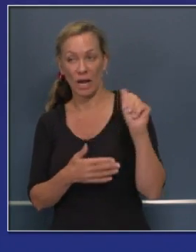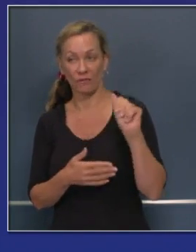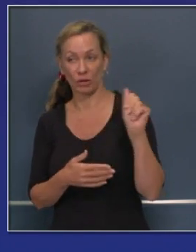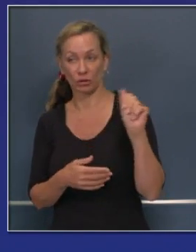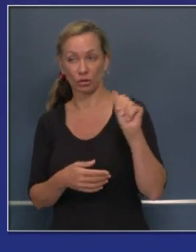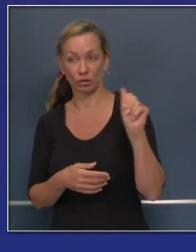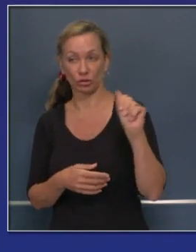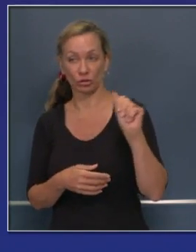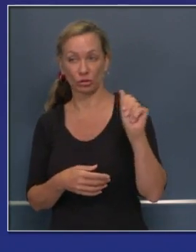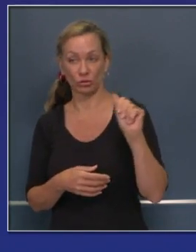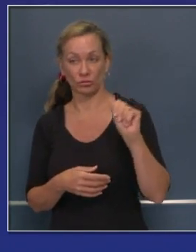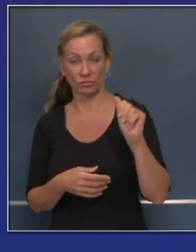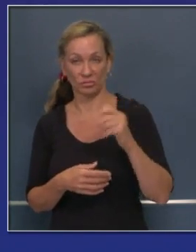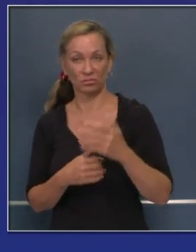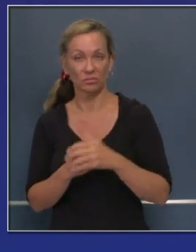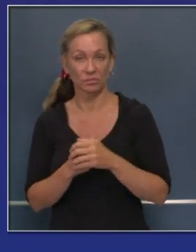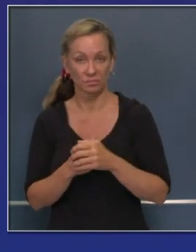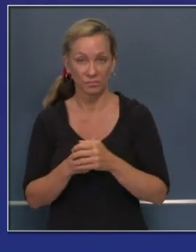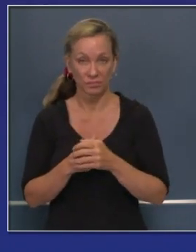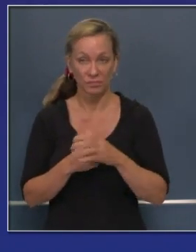I SEE YOU’S 19%.